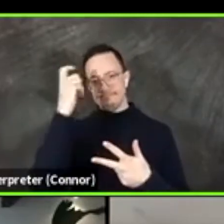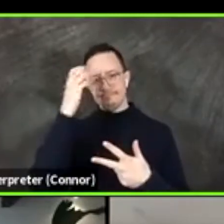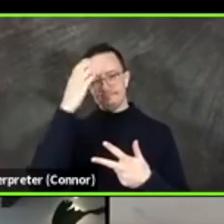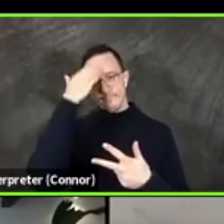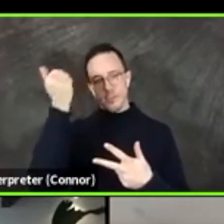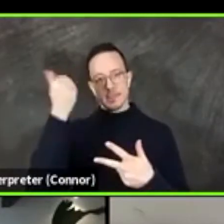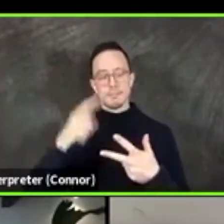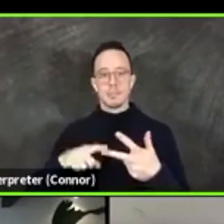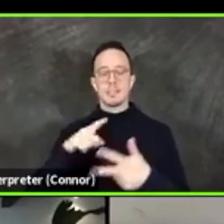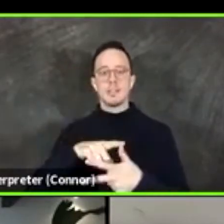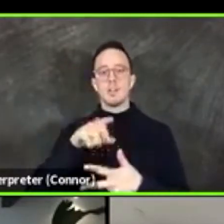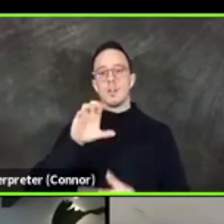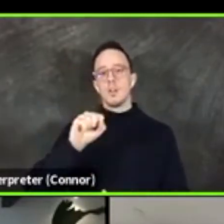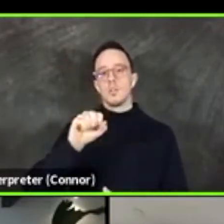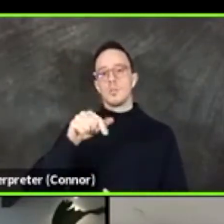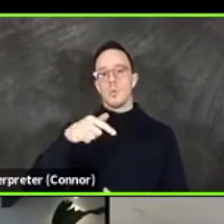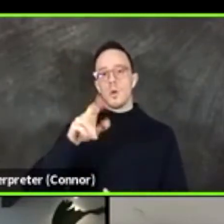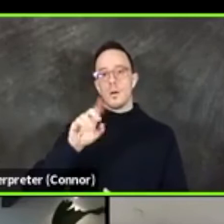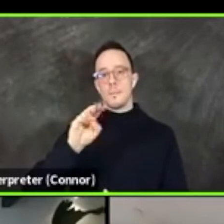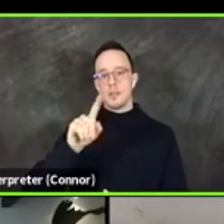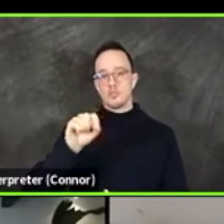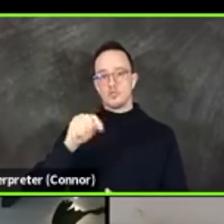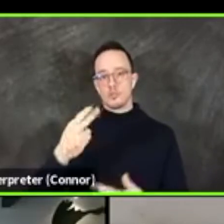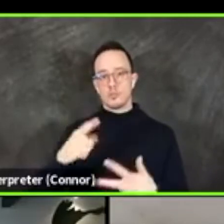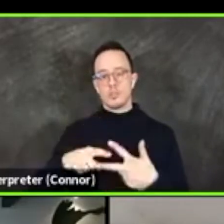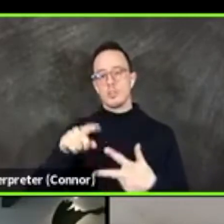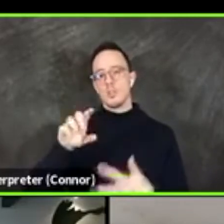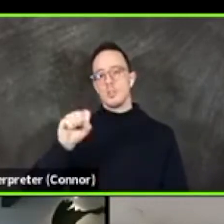I WAS ON SQUAHAMISH AND TSLEIL-WAUTUTH LAND AND THERE'S ONE OTHER NATION THAT I'M FORGETTING